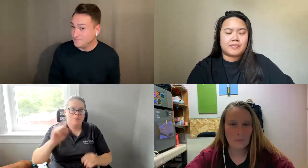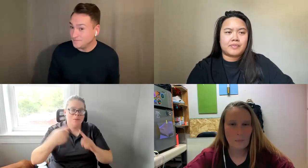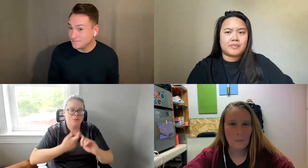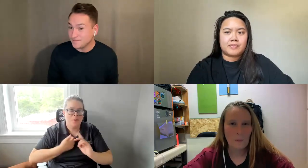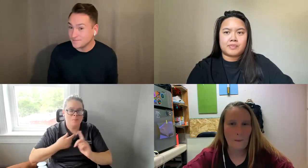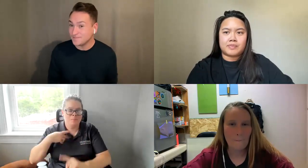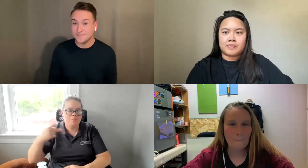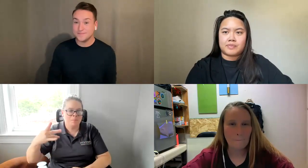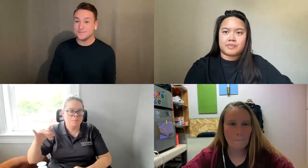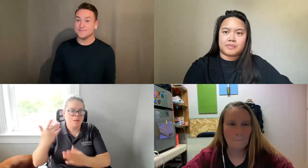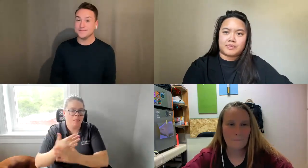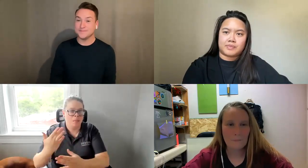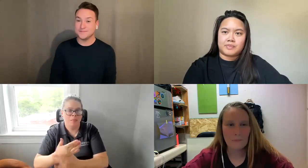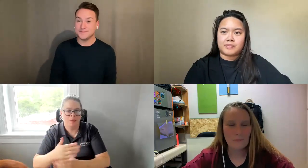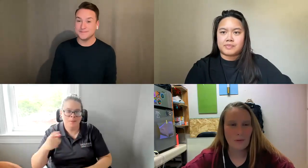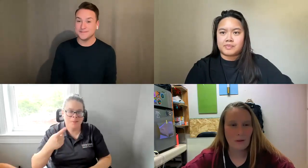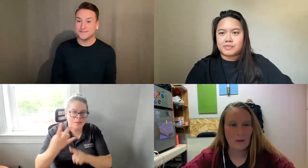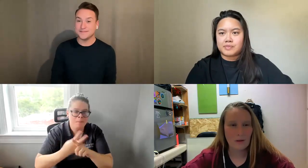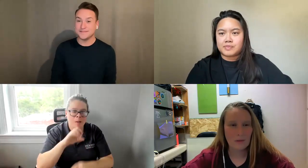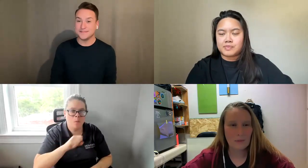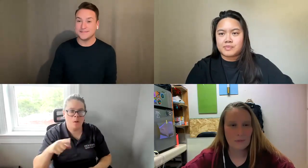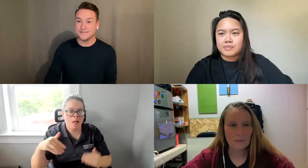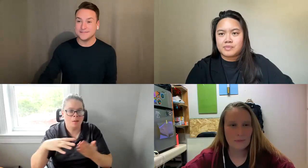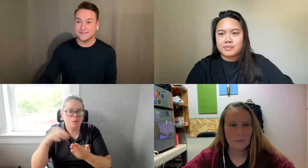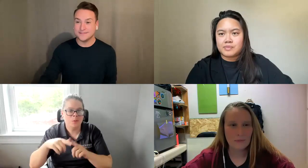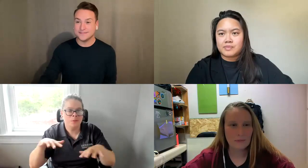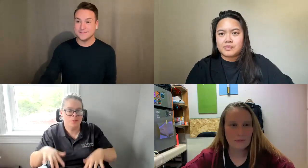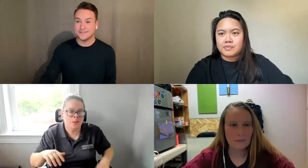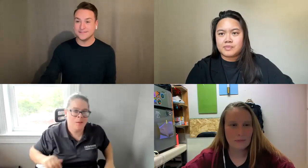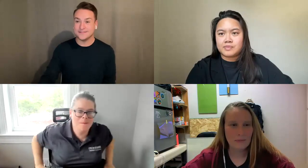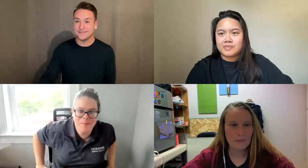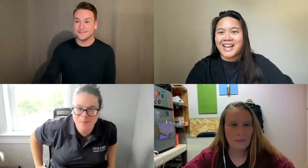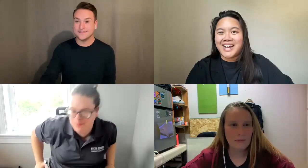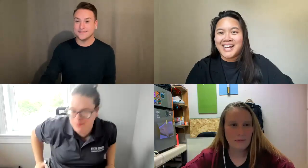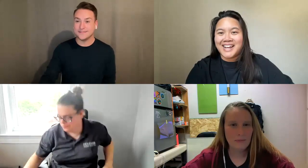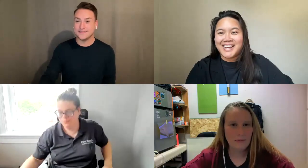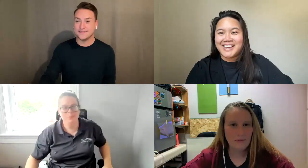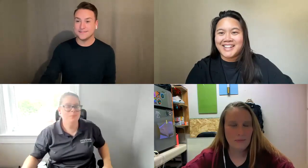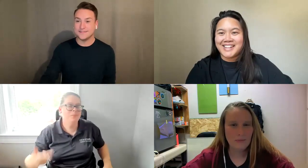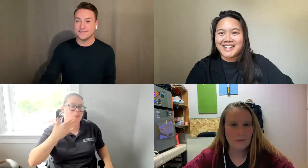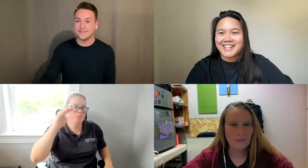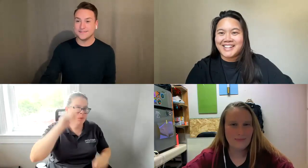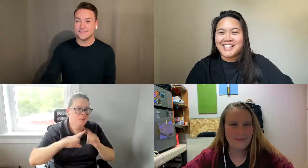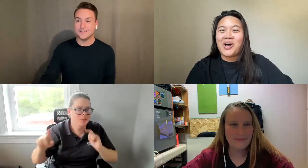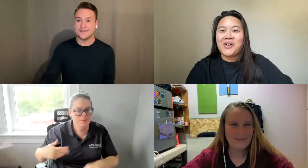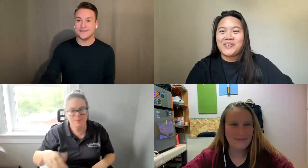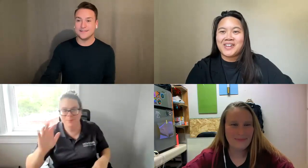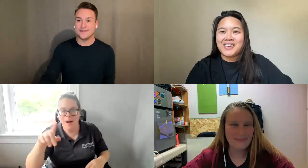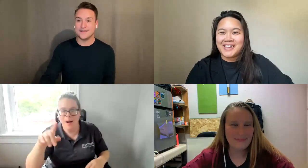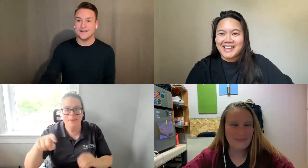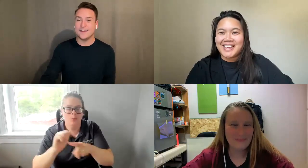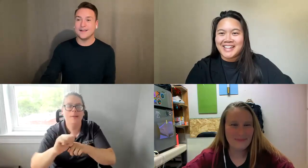Well, I'm so sorry, my puppy is seven months old, I need him to calm down a little bit.